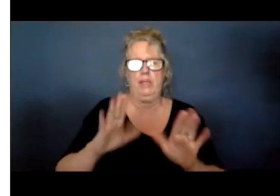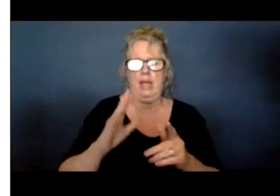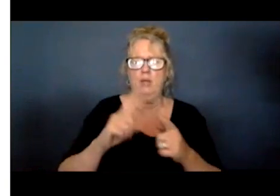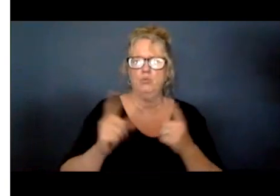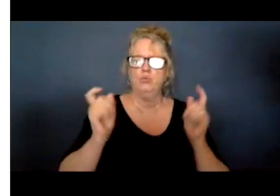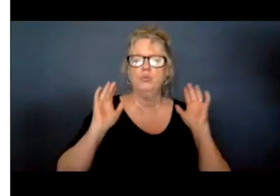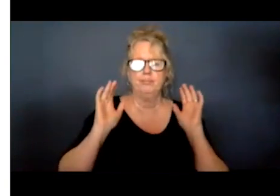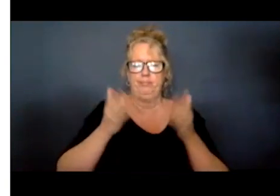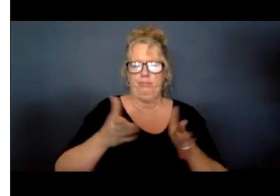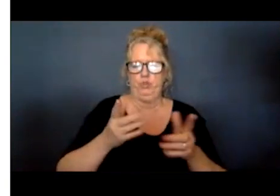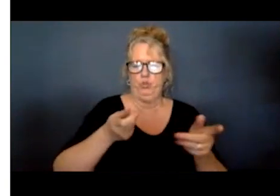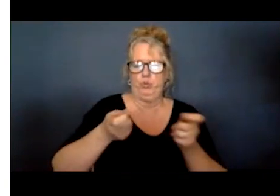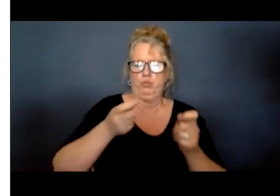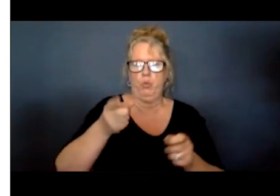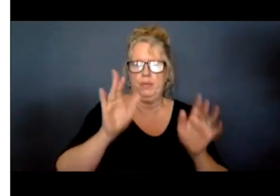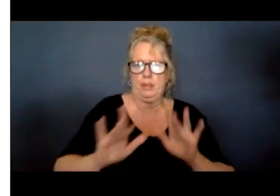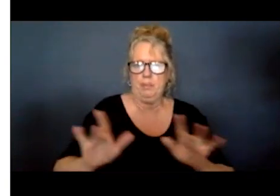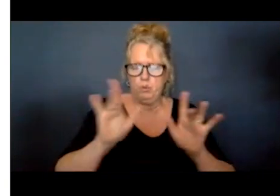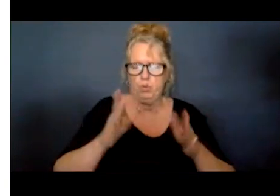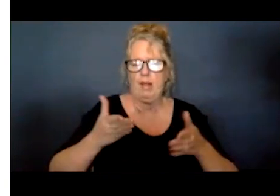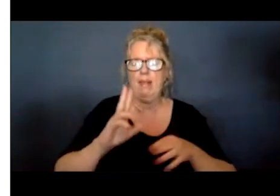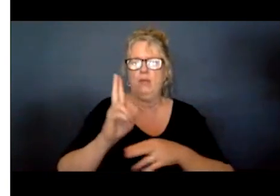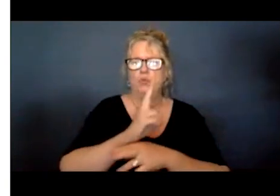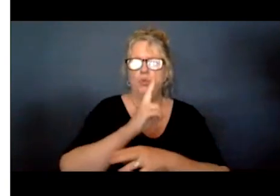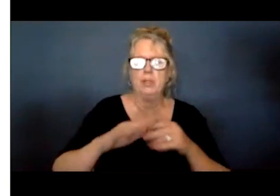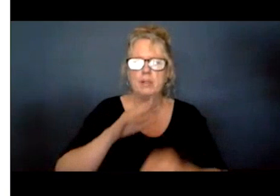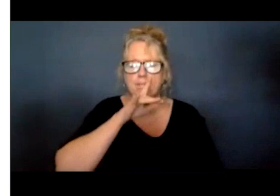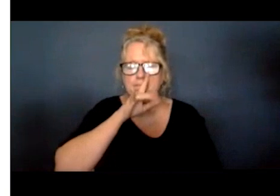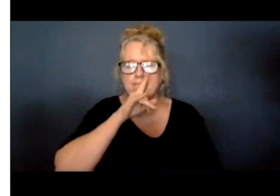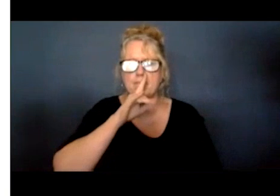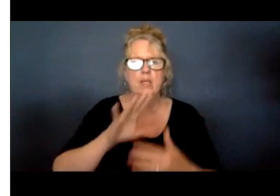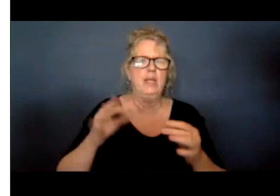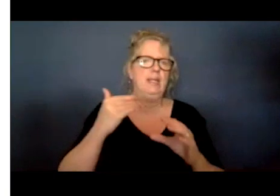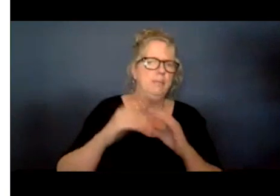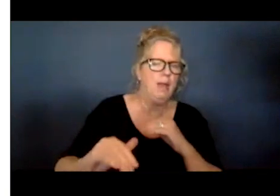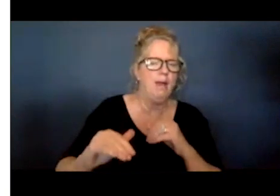control of a computer, allowing users to dictate emails, navigate applications,